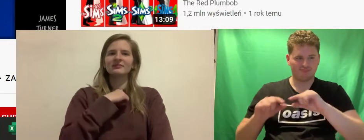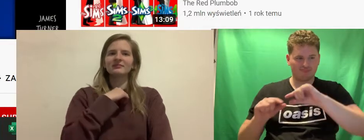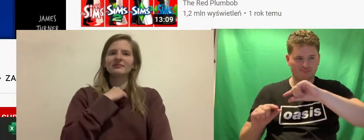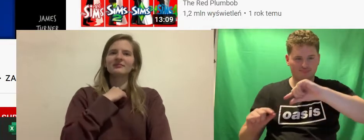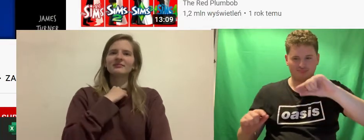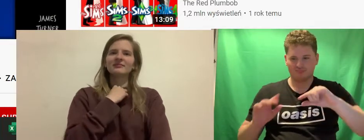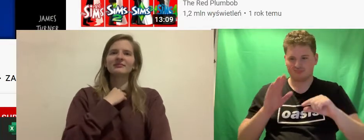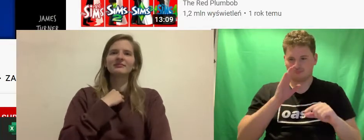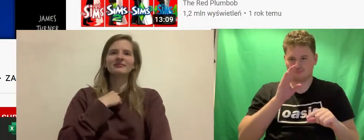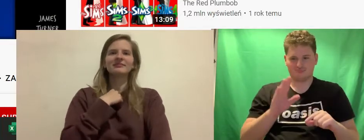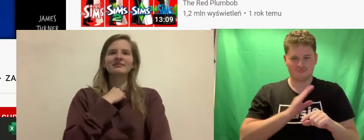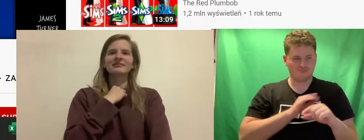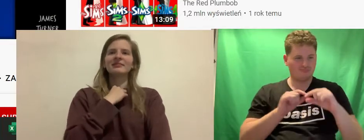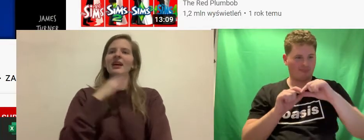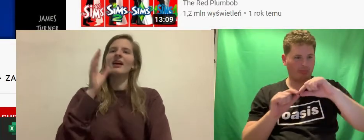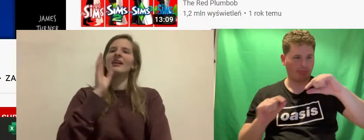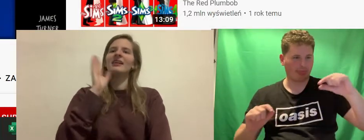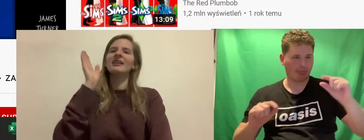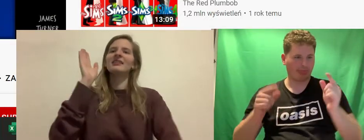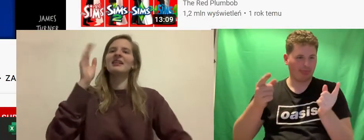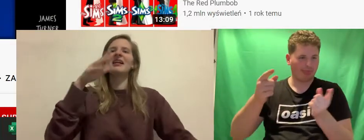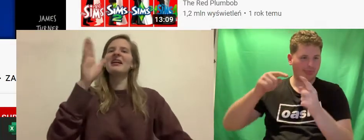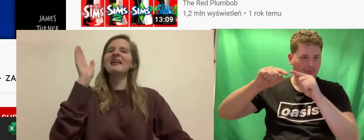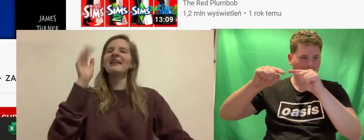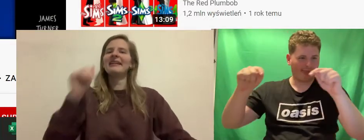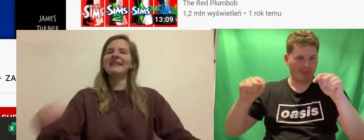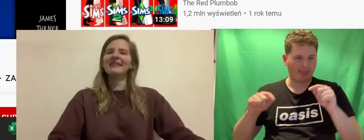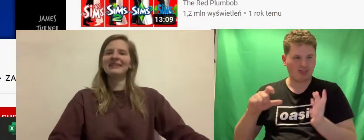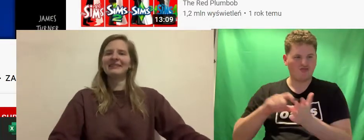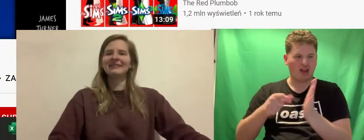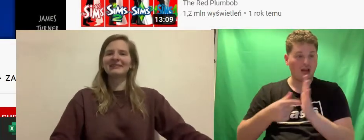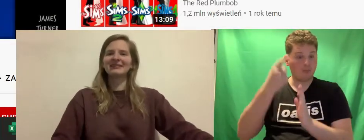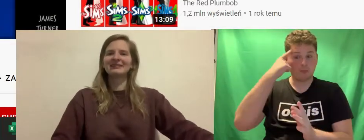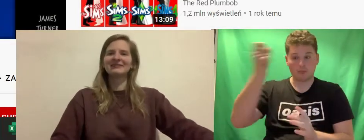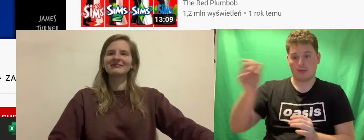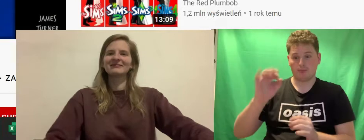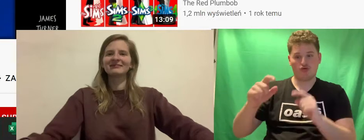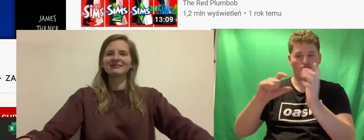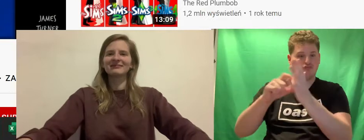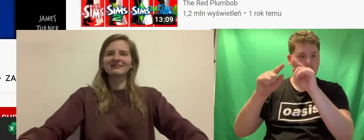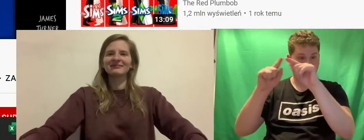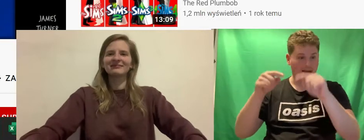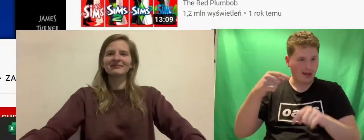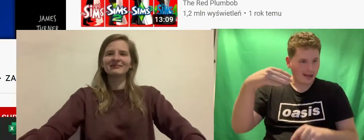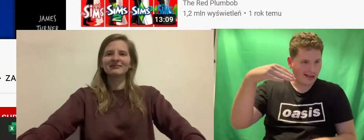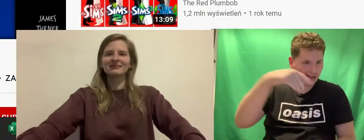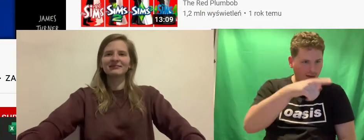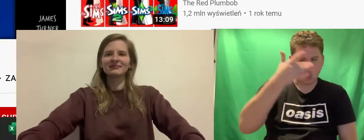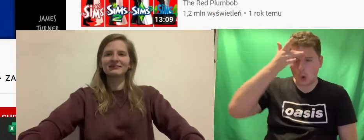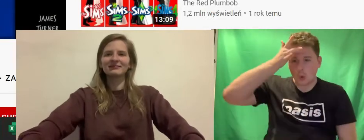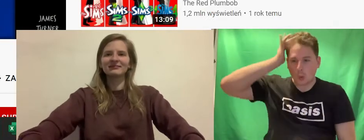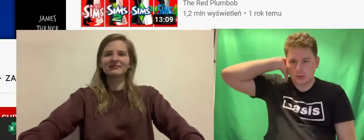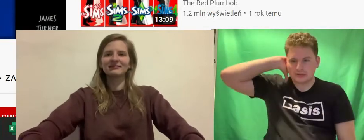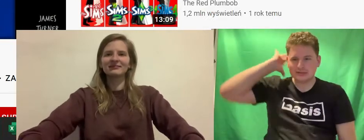A: Watch what Sims 1 looked like A: See? little choice, few options for families, town and etc